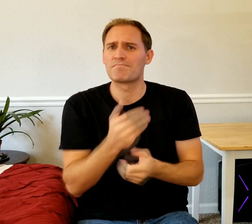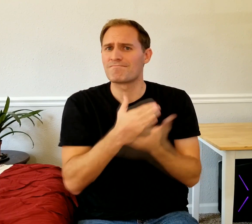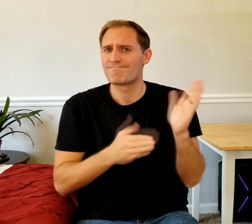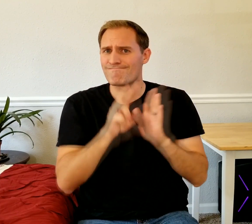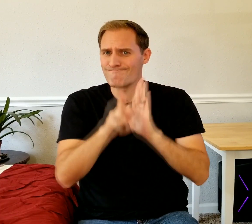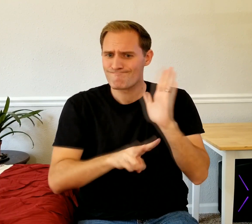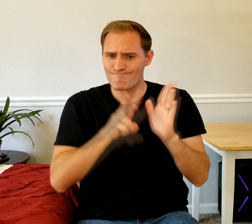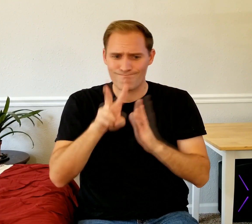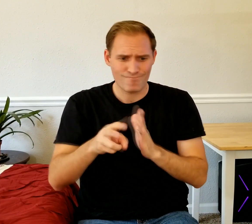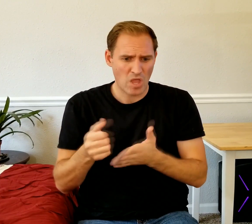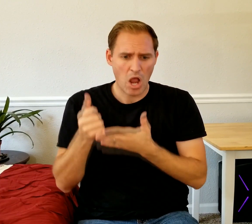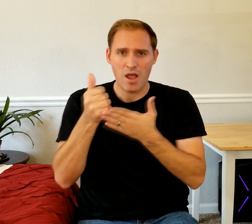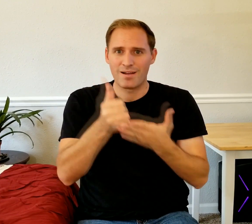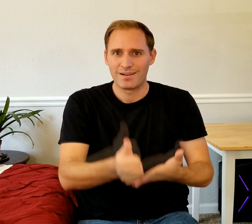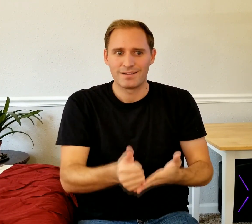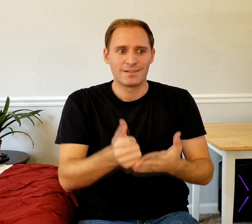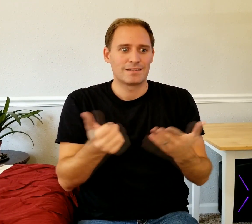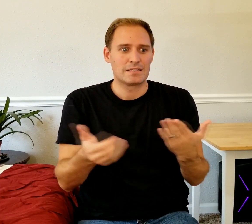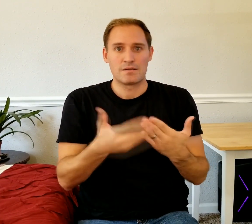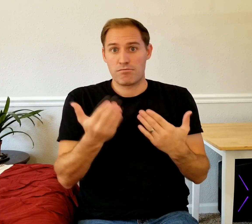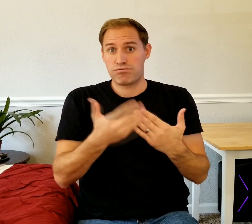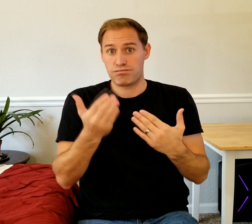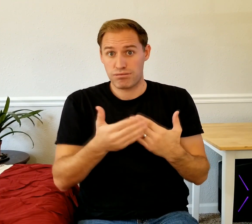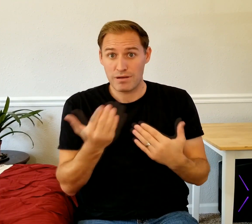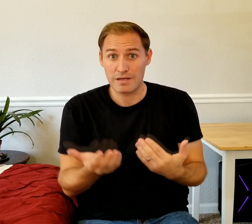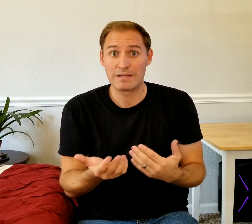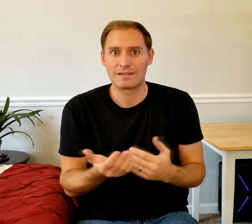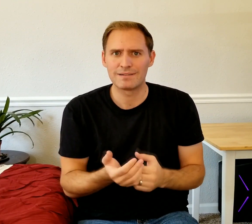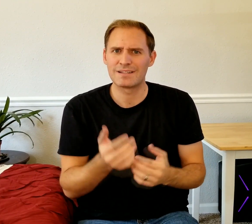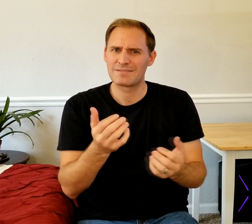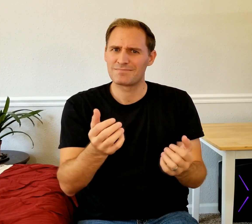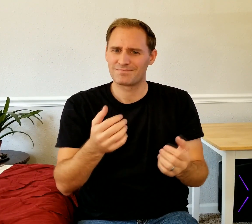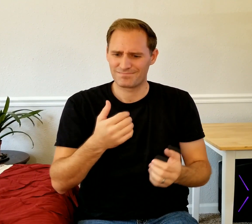easier just share some stories and experiences and I would love to hear